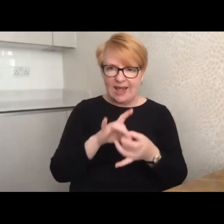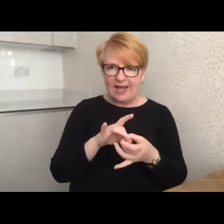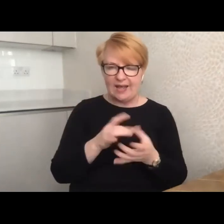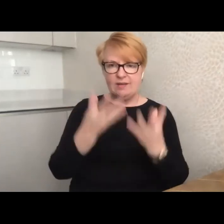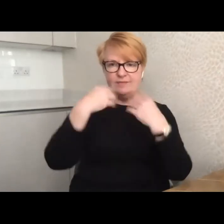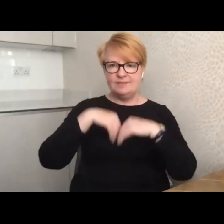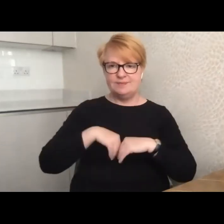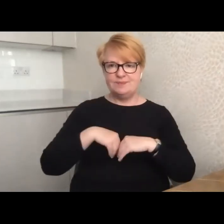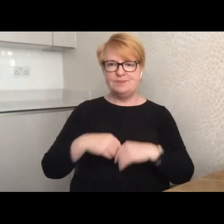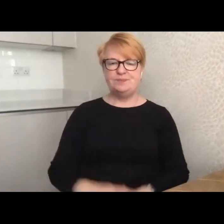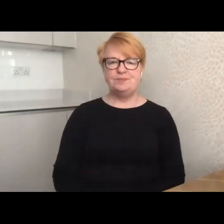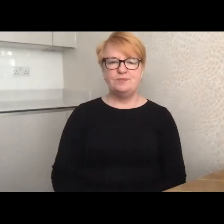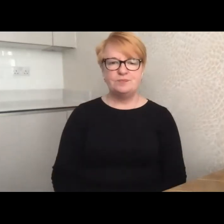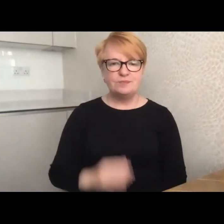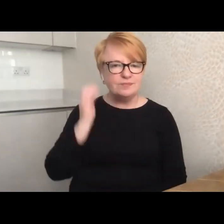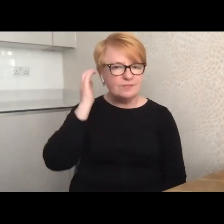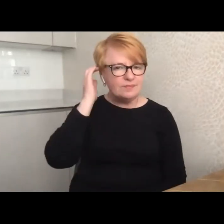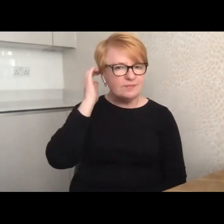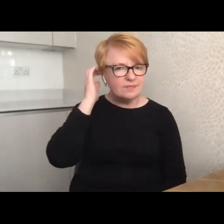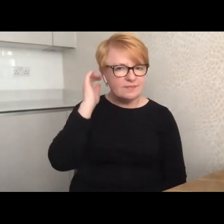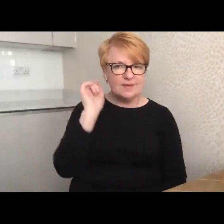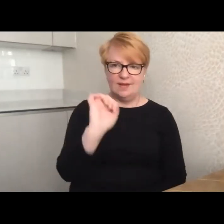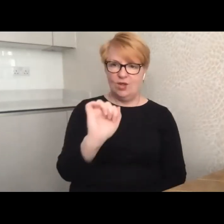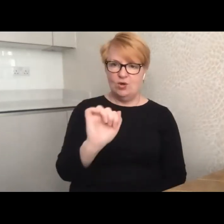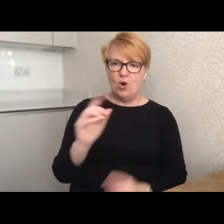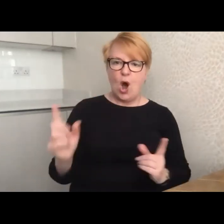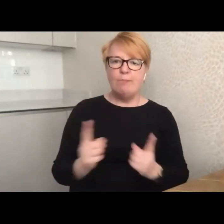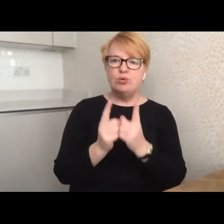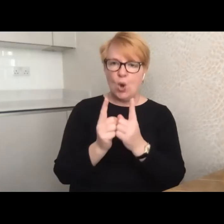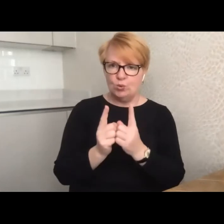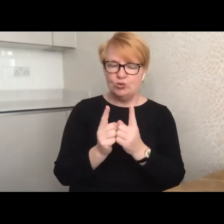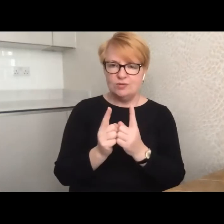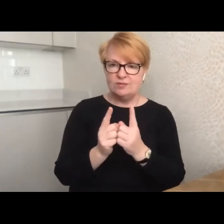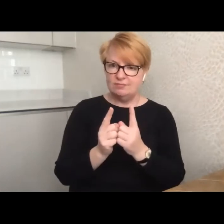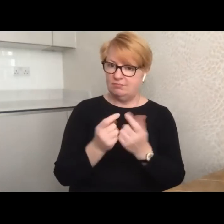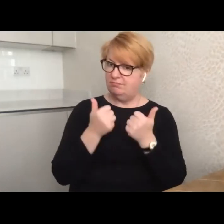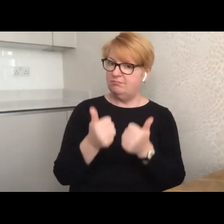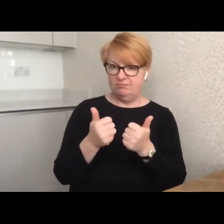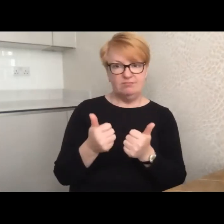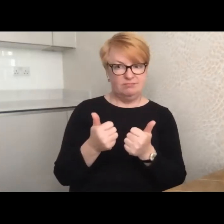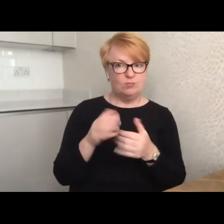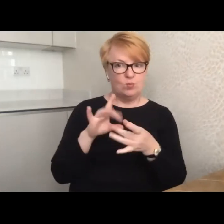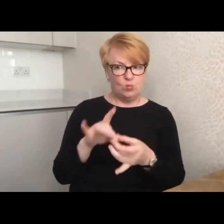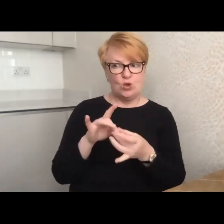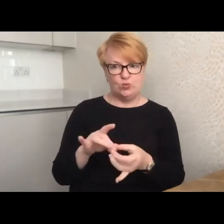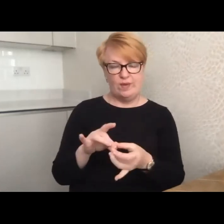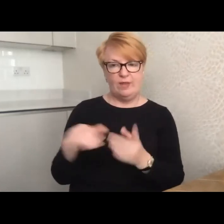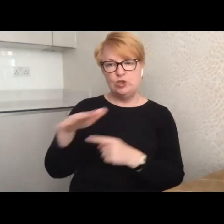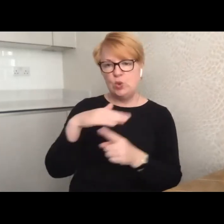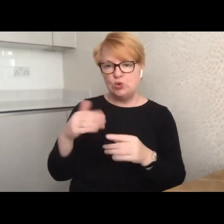And I'm just thinking, this approach that you've got really lends itself to socially engaged practice. Does I mean, obviously, that's